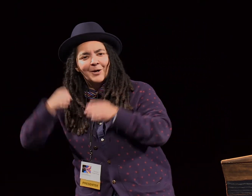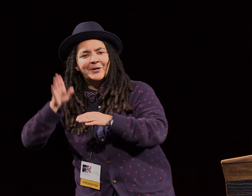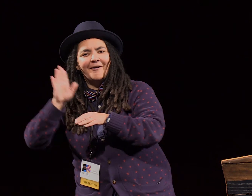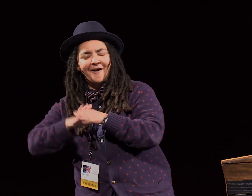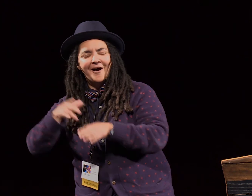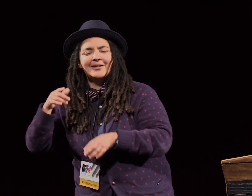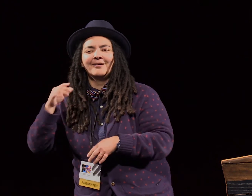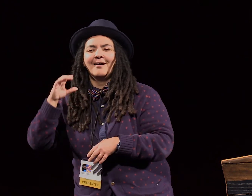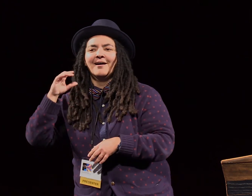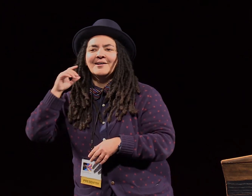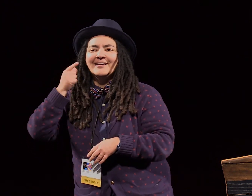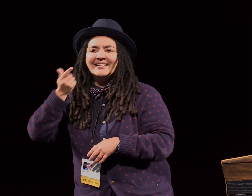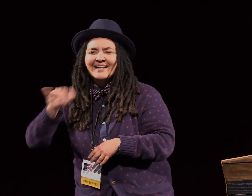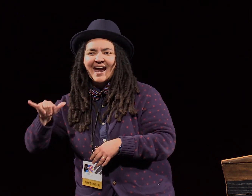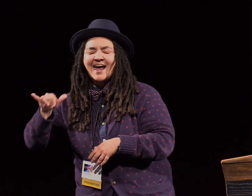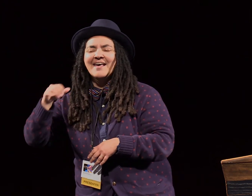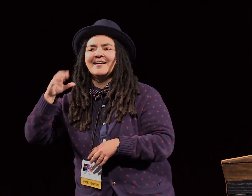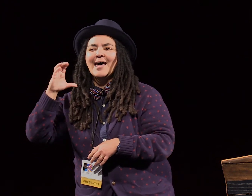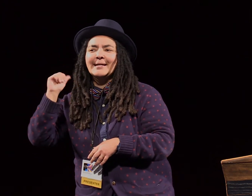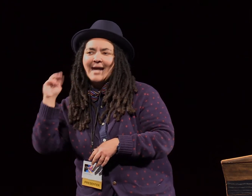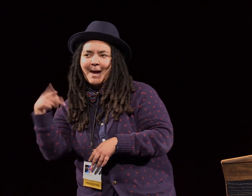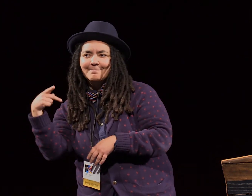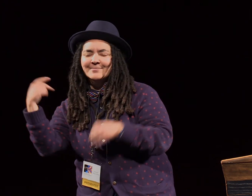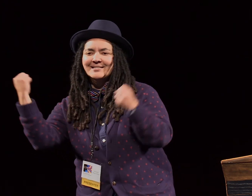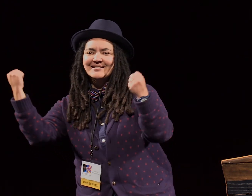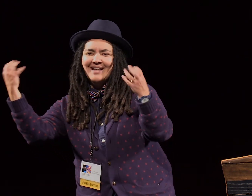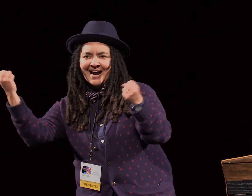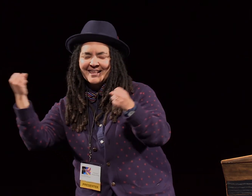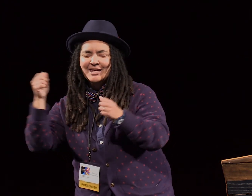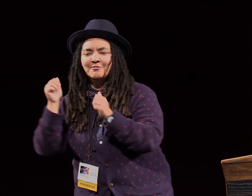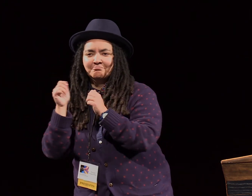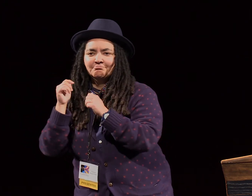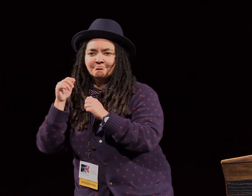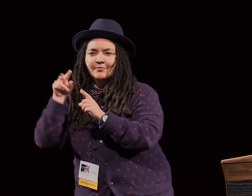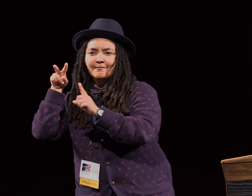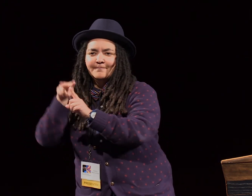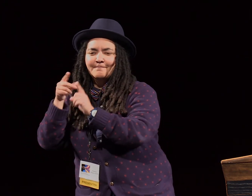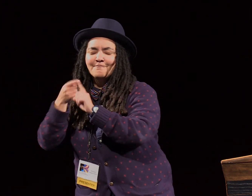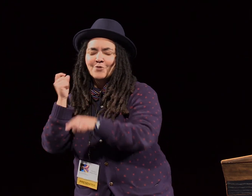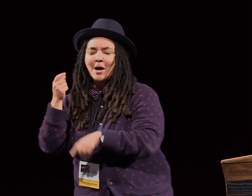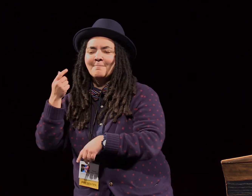along with their research, which focused on gay camp signing...